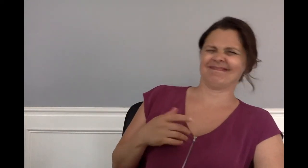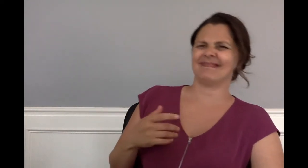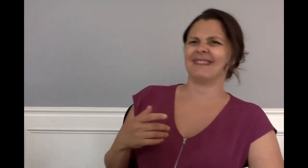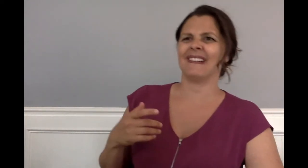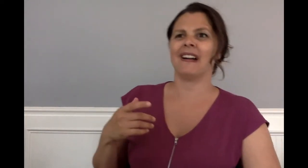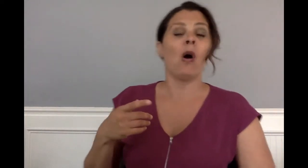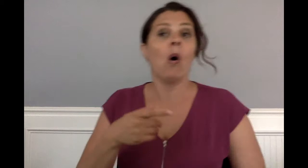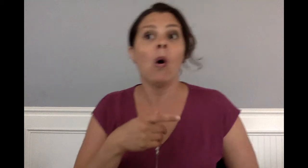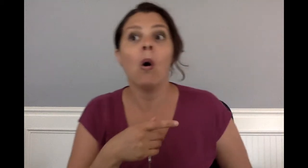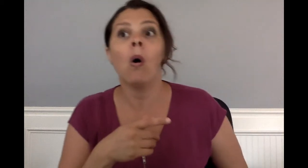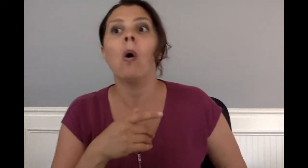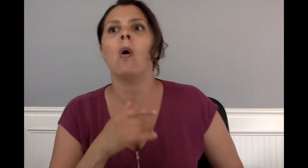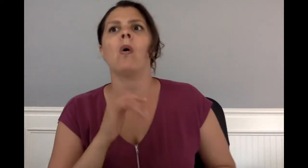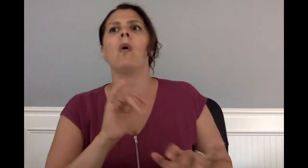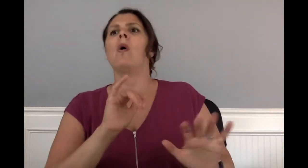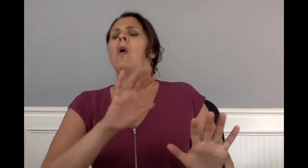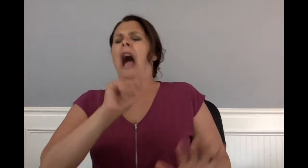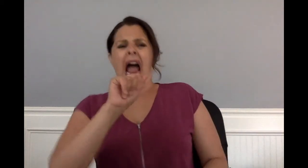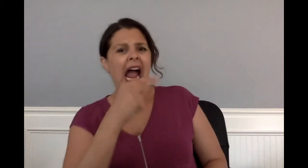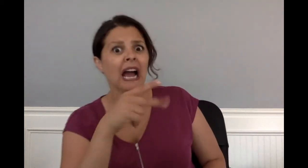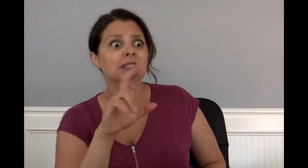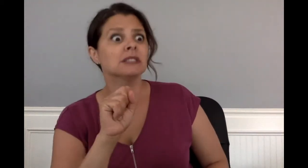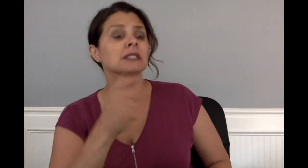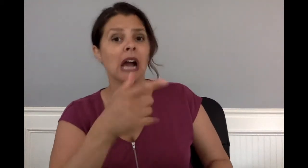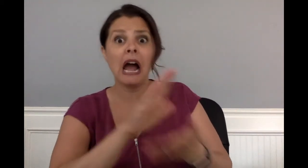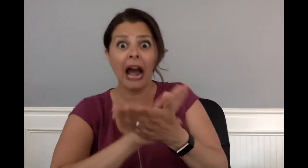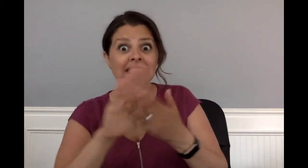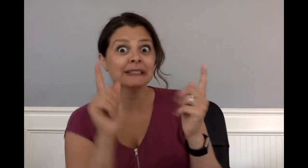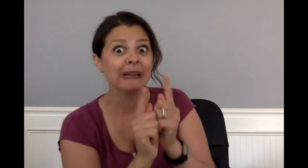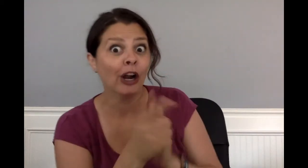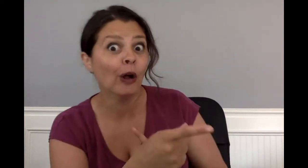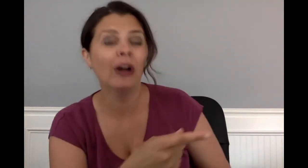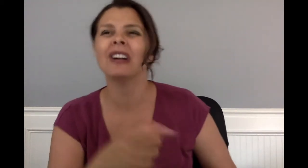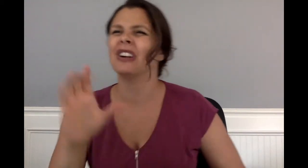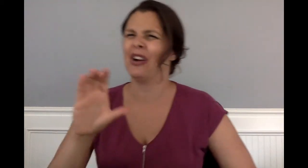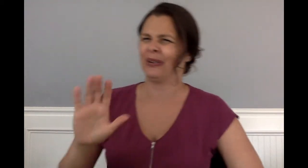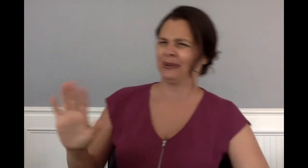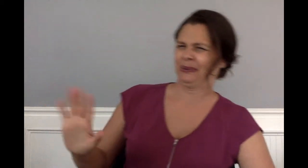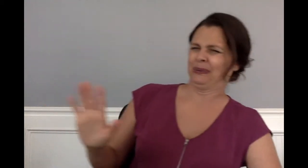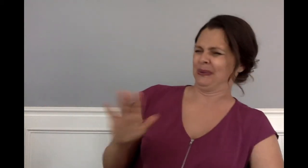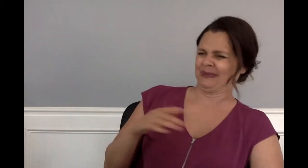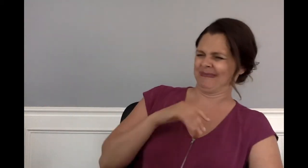“Your name is Angus.” She extended her hand “Angus, it’s a pleasure to meet—”